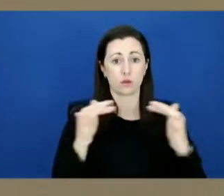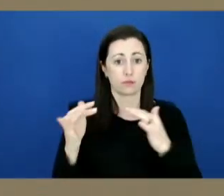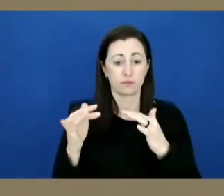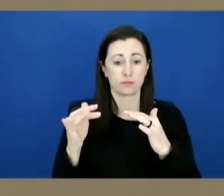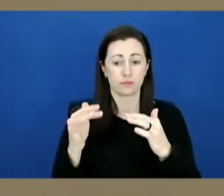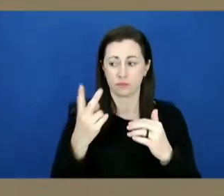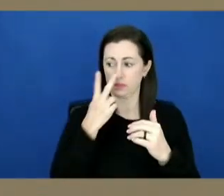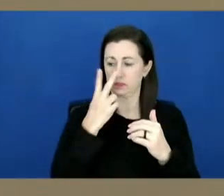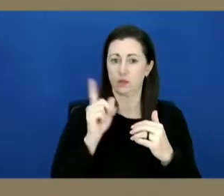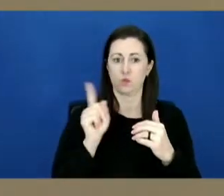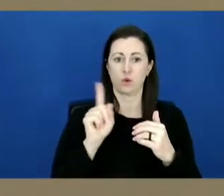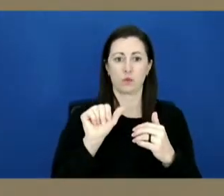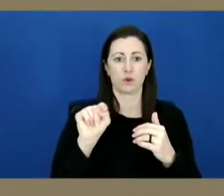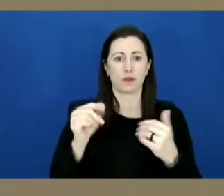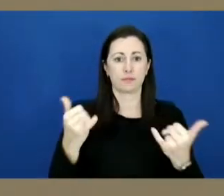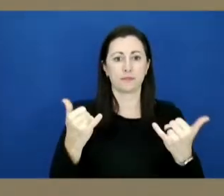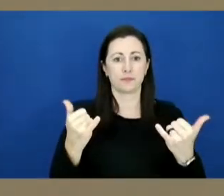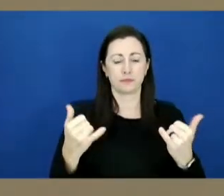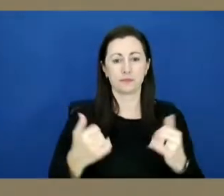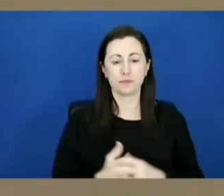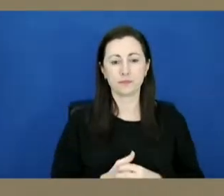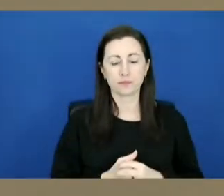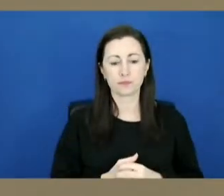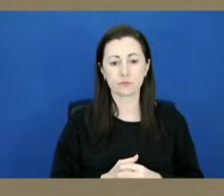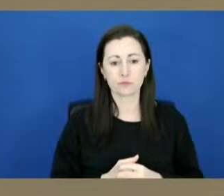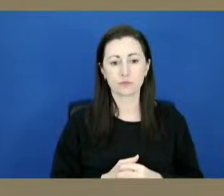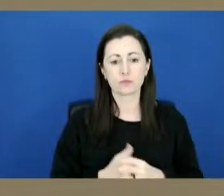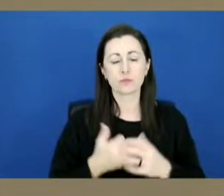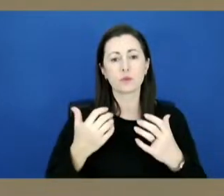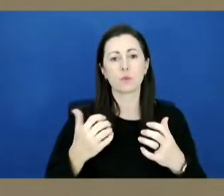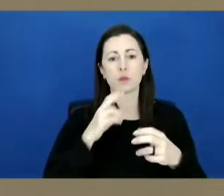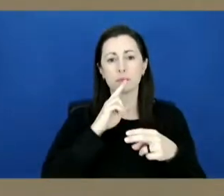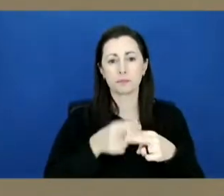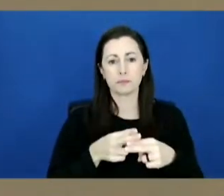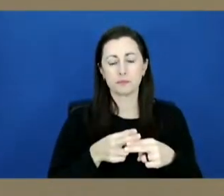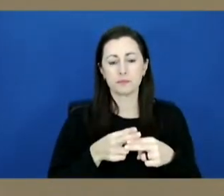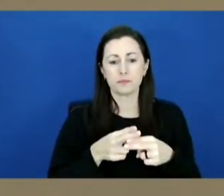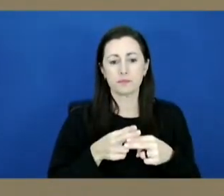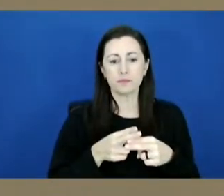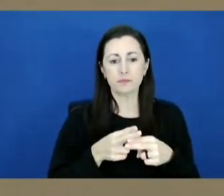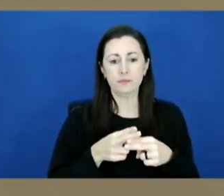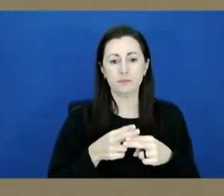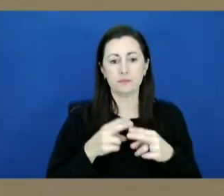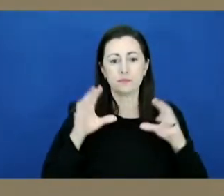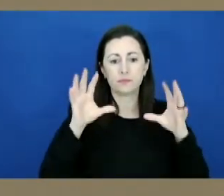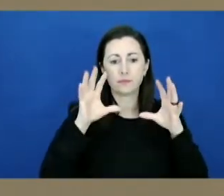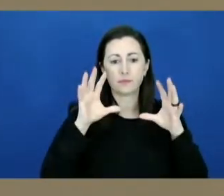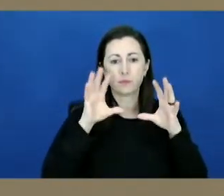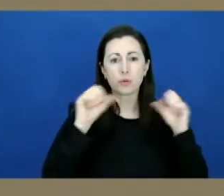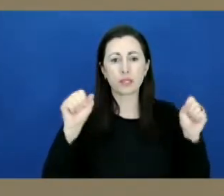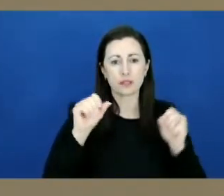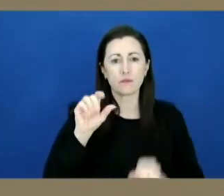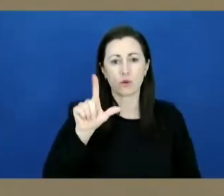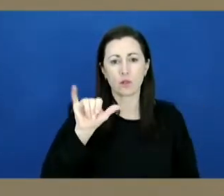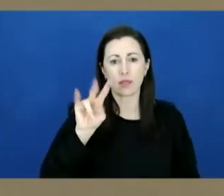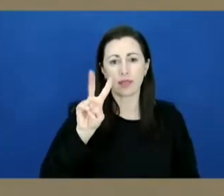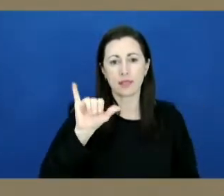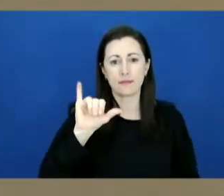WE WON THE WAR.